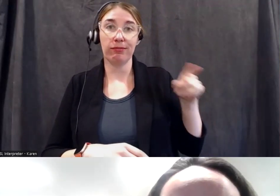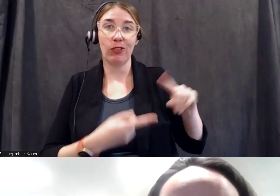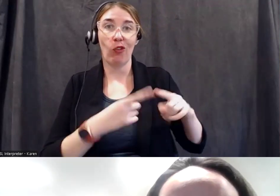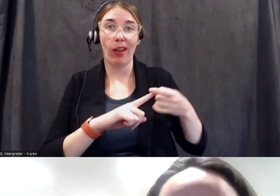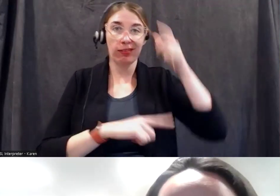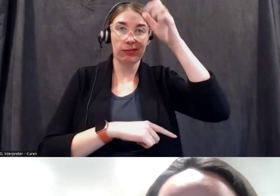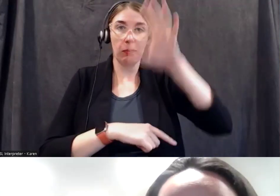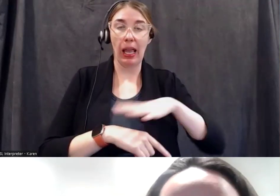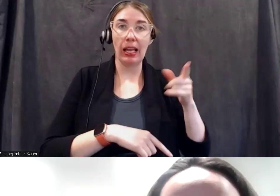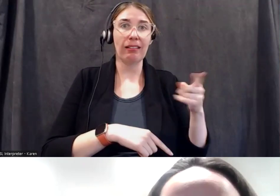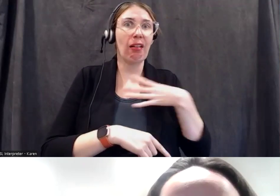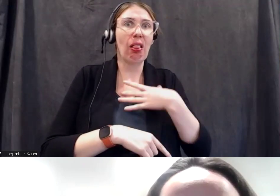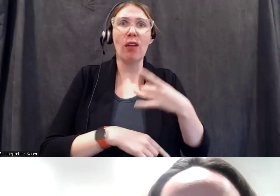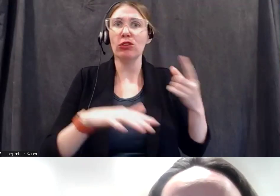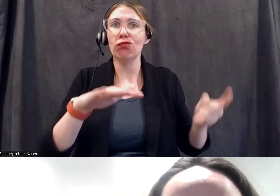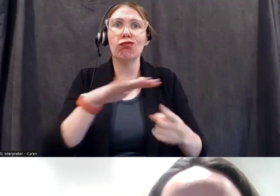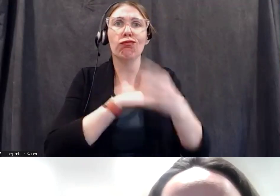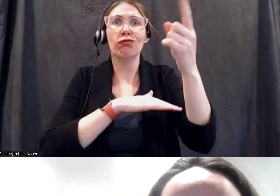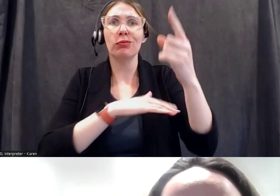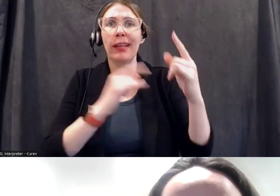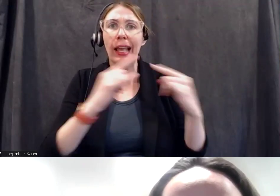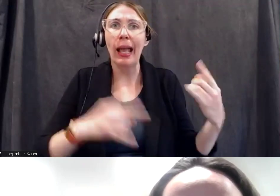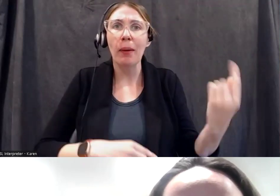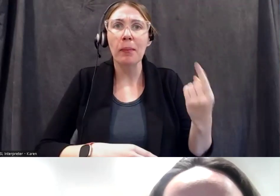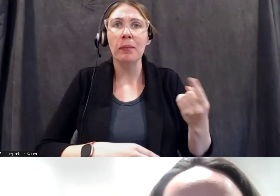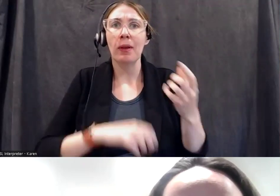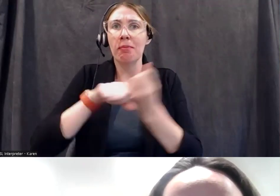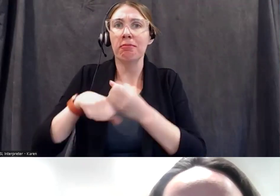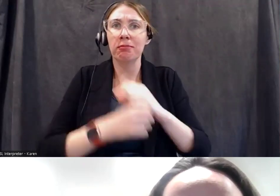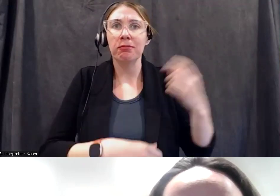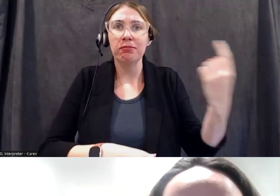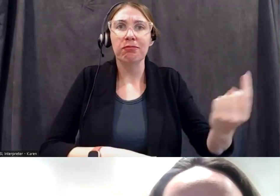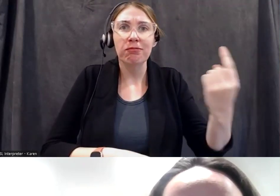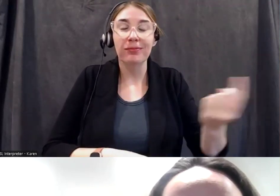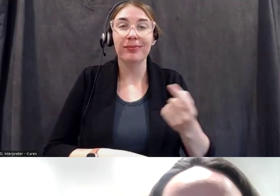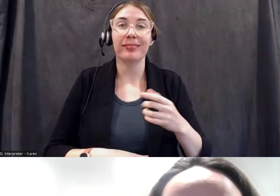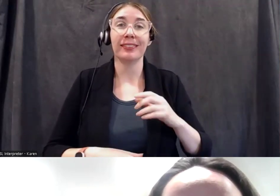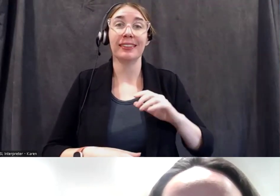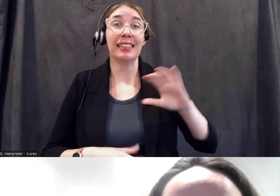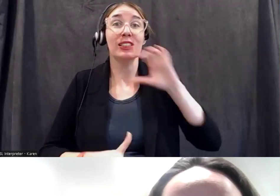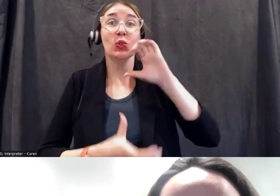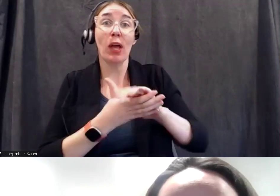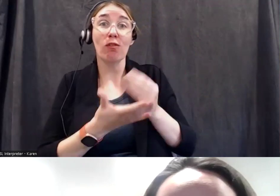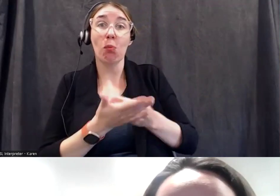he goes camping by himself, he kayaks by himself, his wife had got him a GPS because he's often off